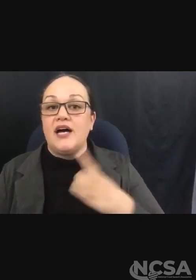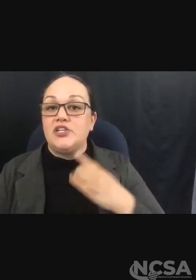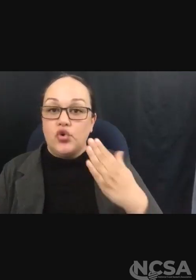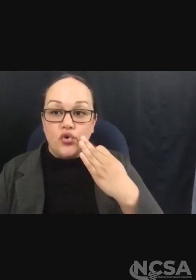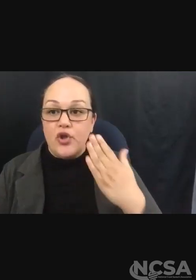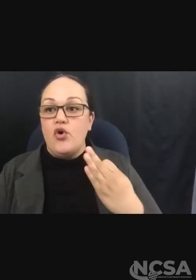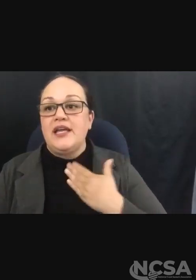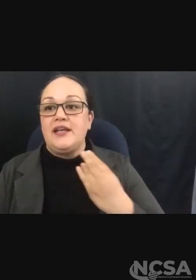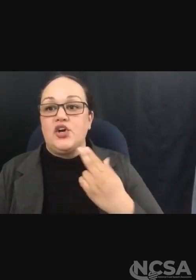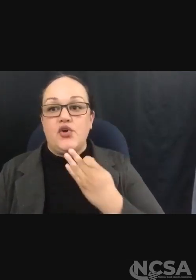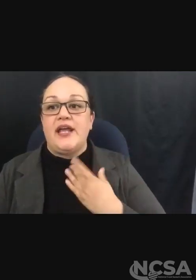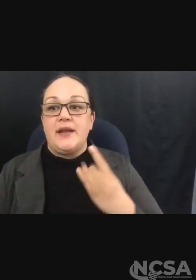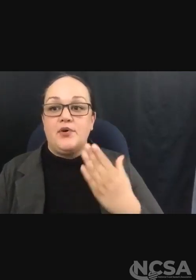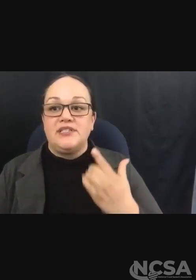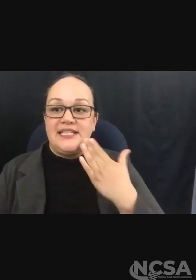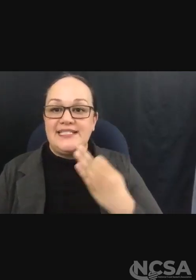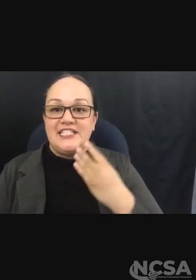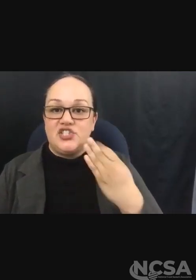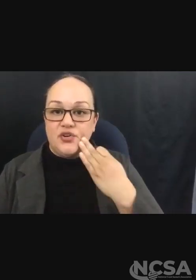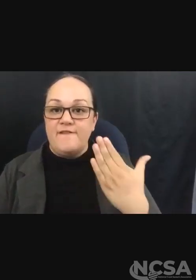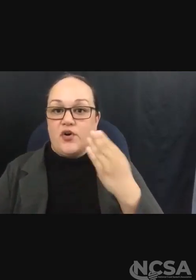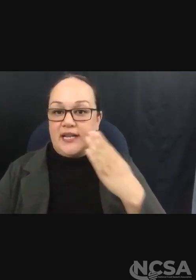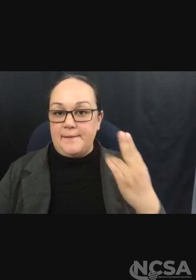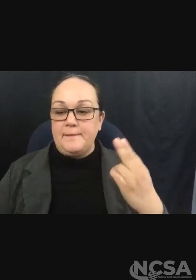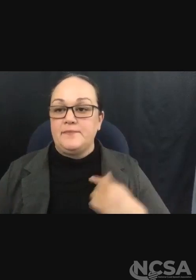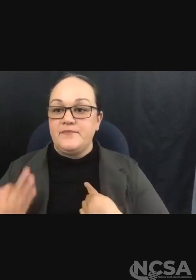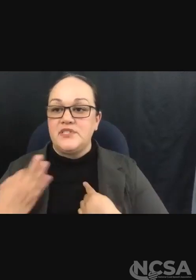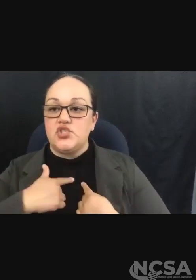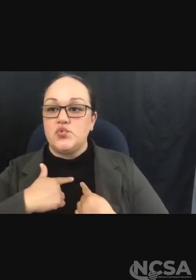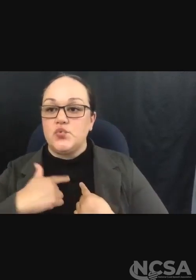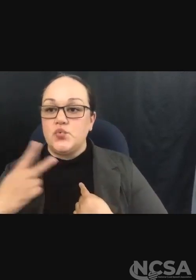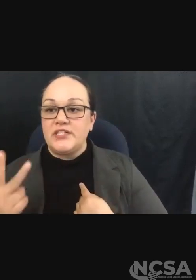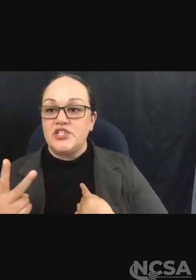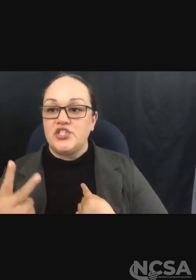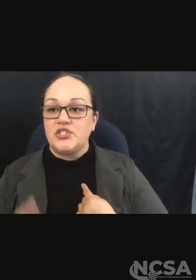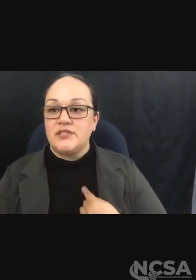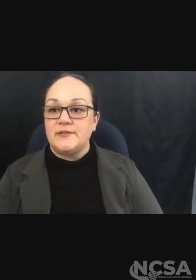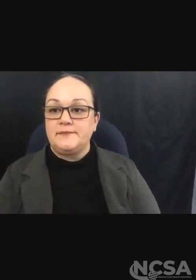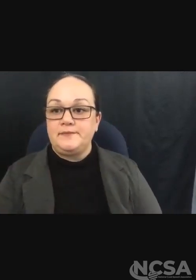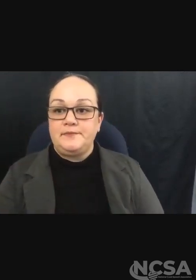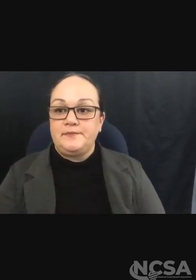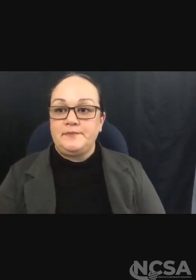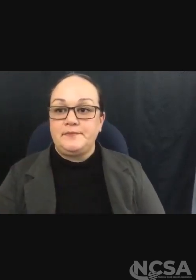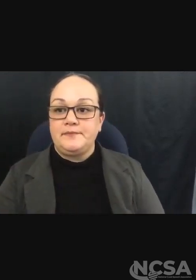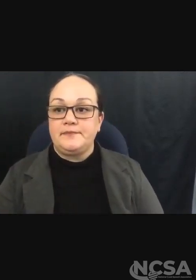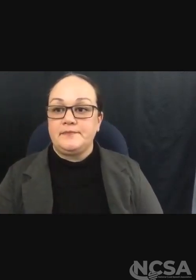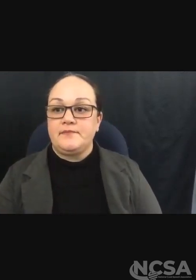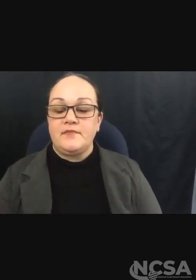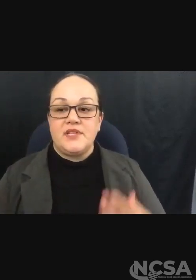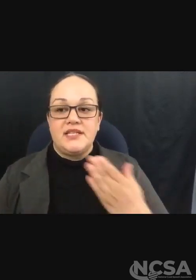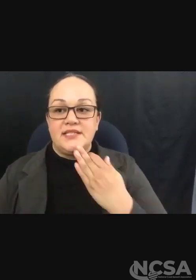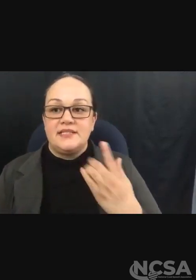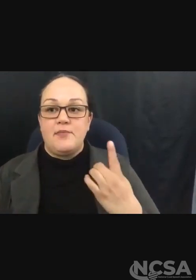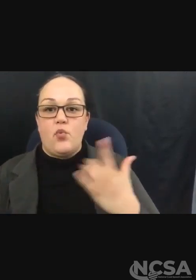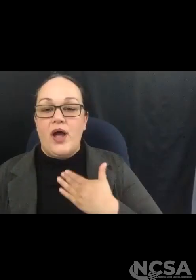an integrated multi sensory phoneme. So, these are very step-wise programs